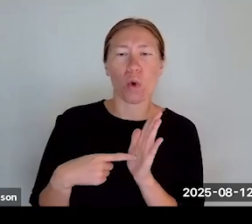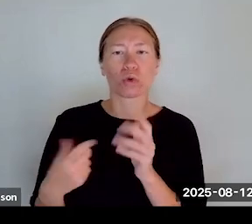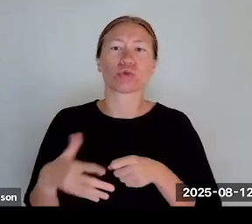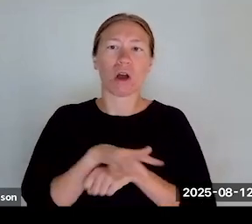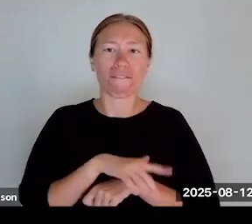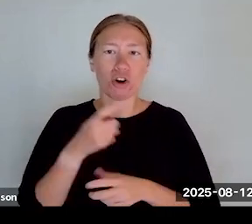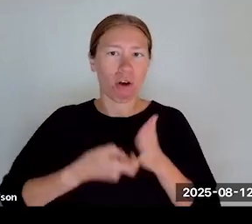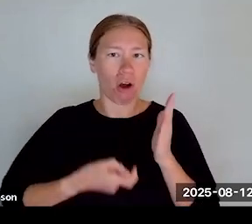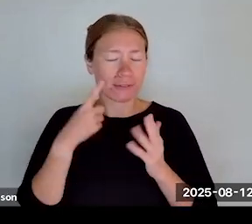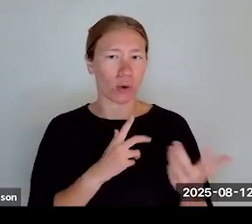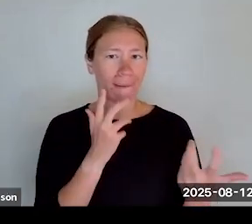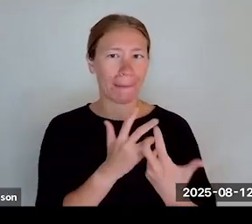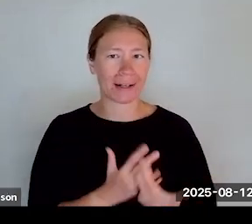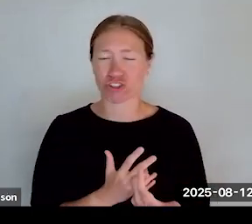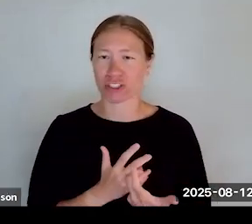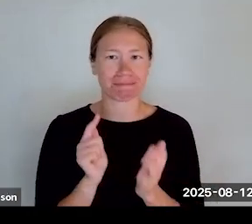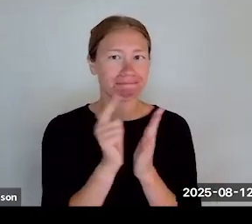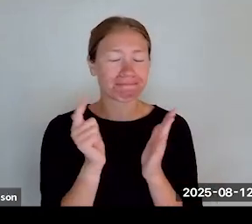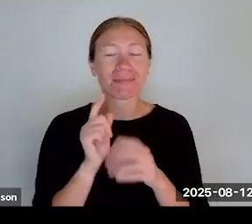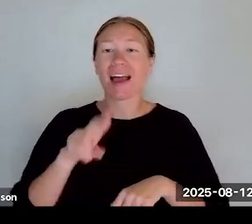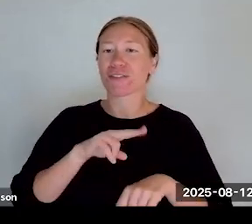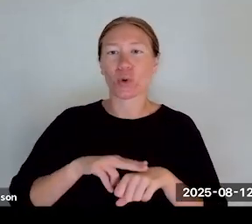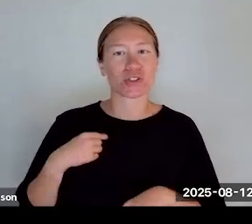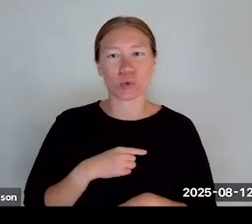And of course, we can't discriminate based on disability status.